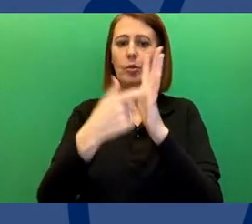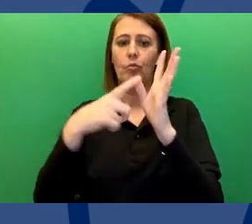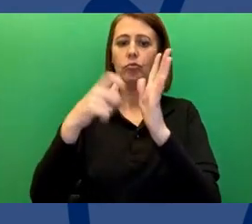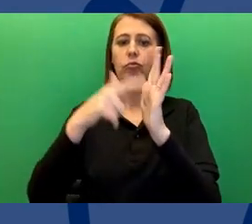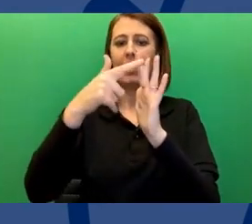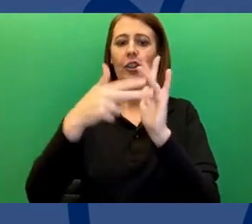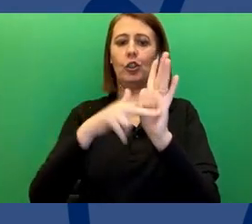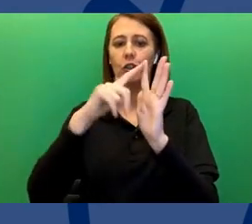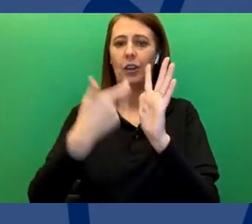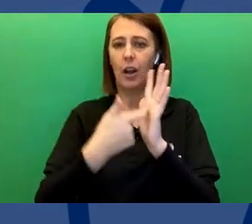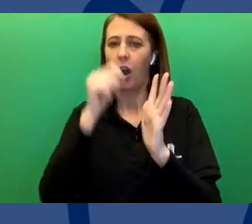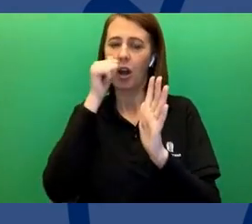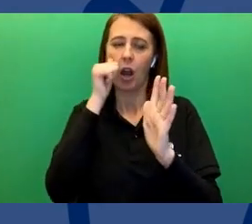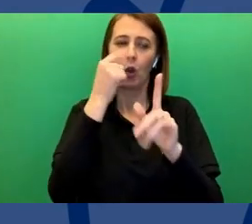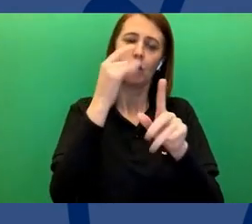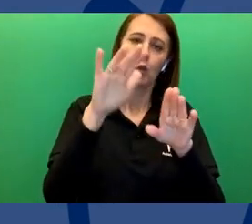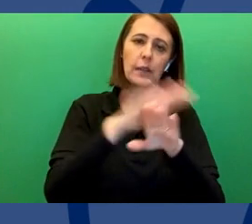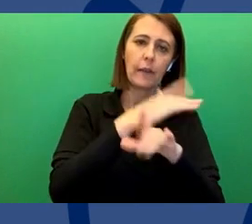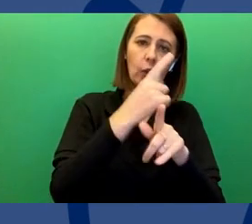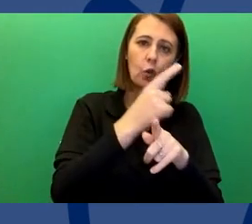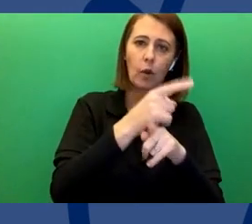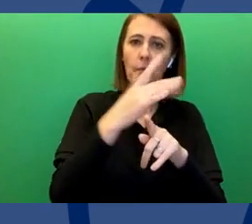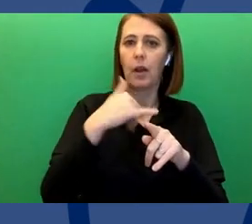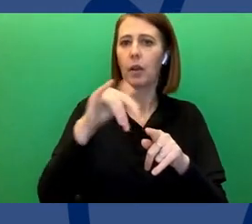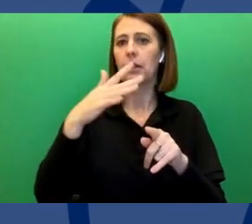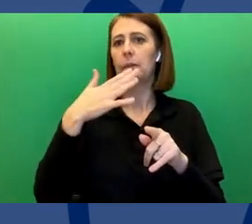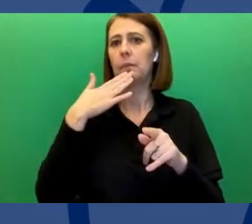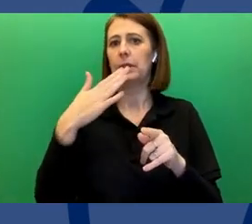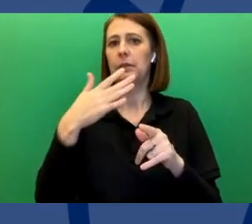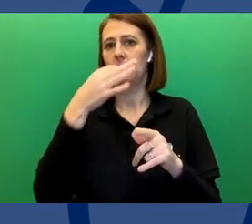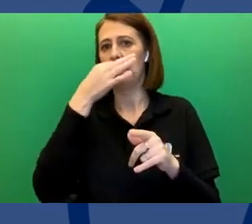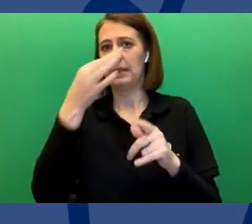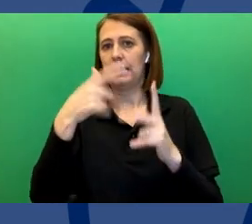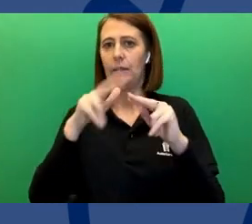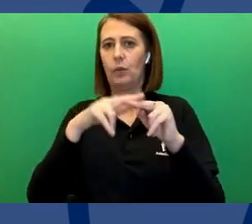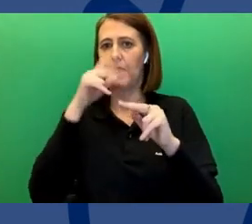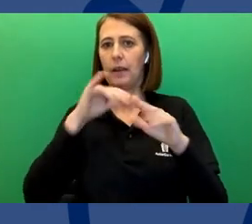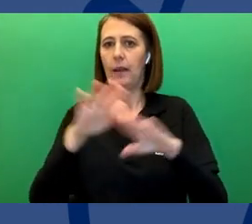touch on what we're asking of people there.